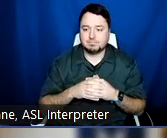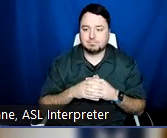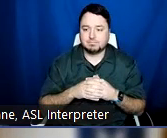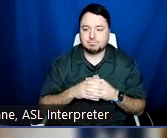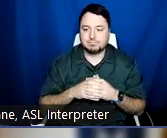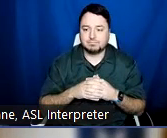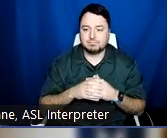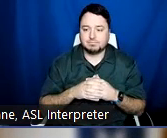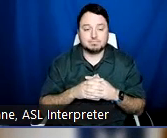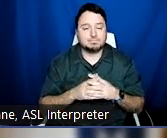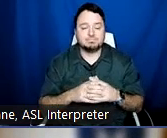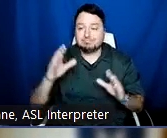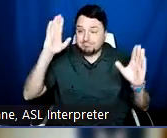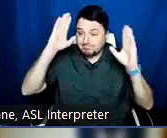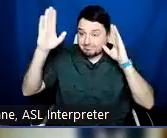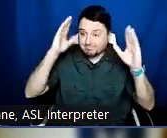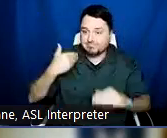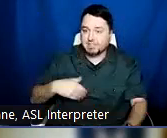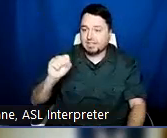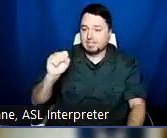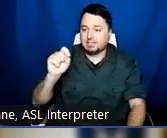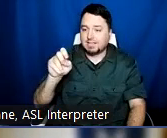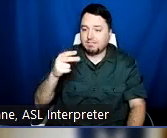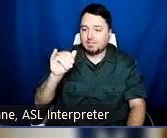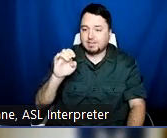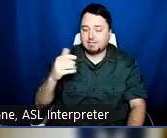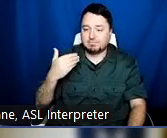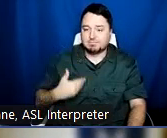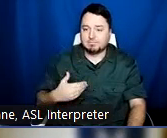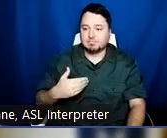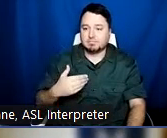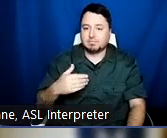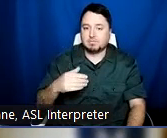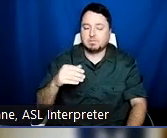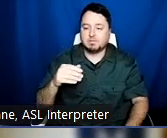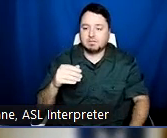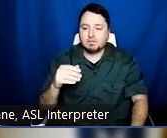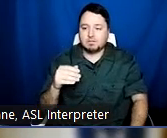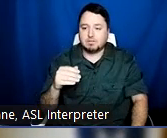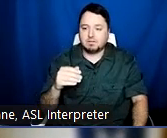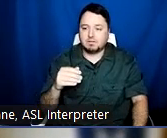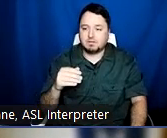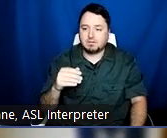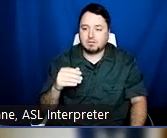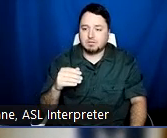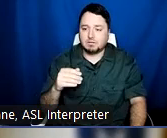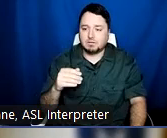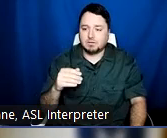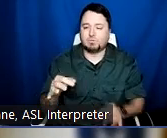Stephanie Cody hello